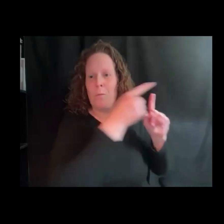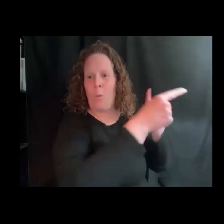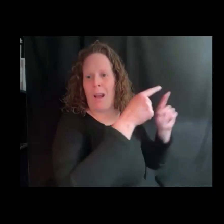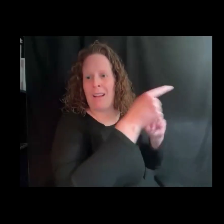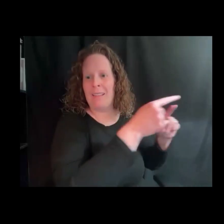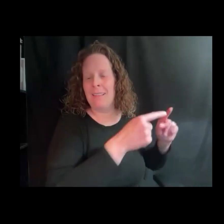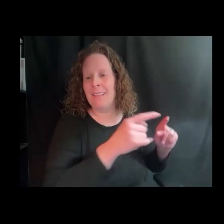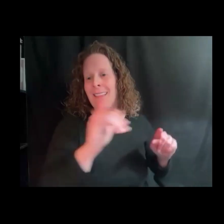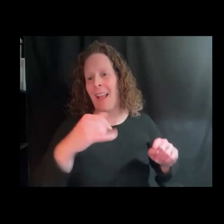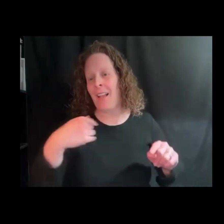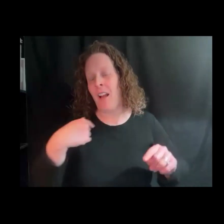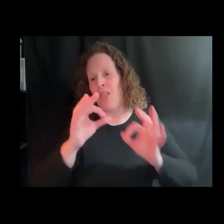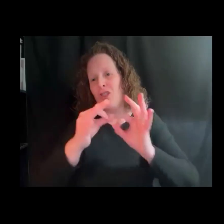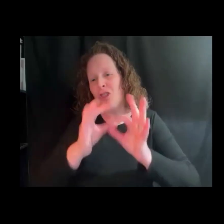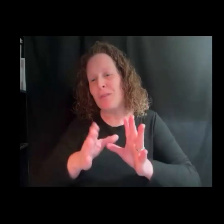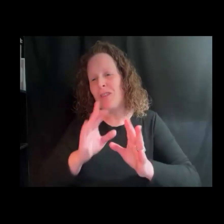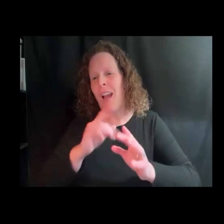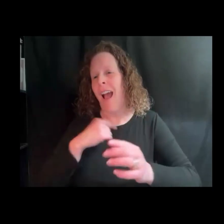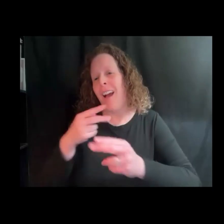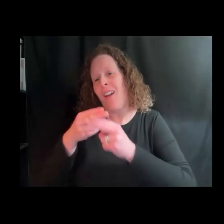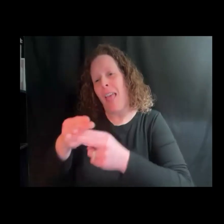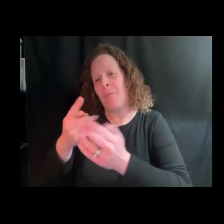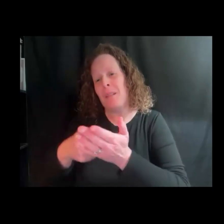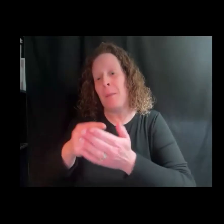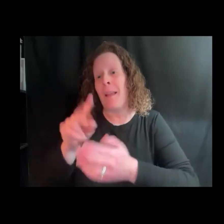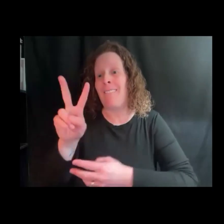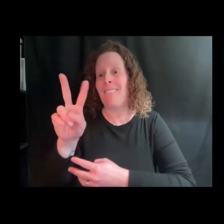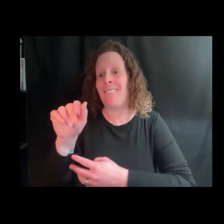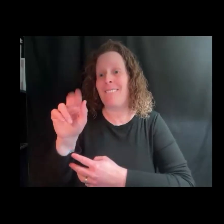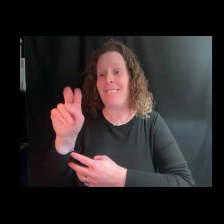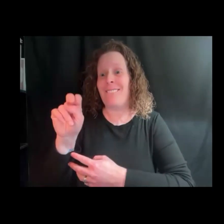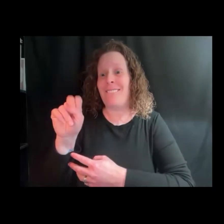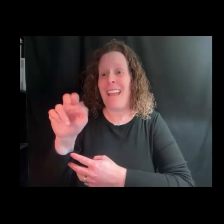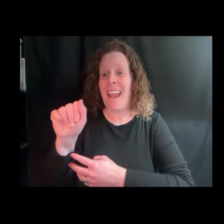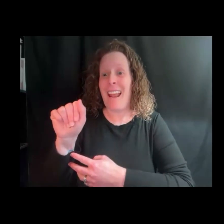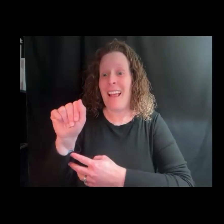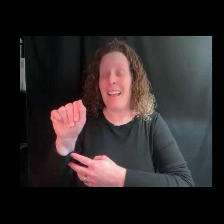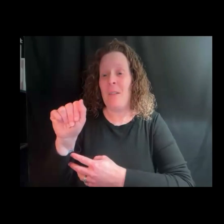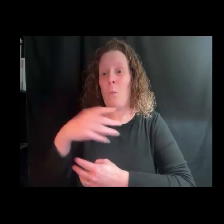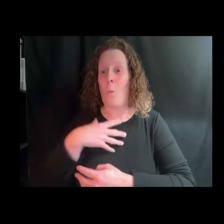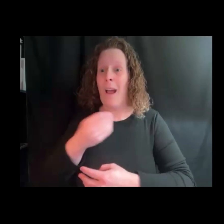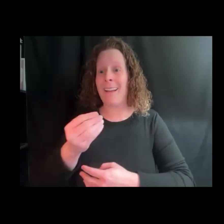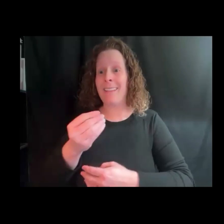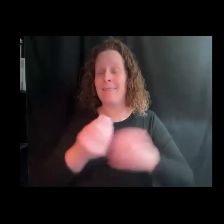anatomy of a cell by pointing at the words labeling the parts than it is to try to figure out